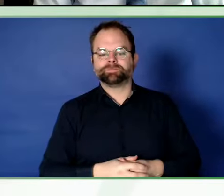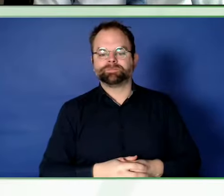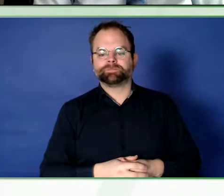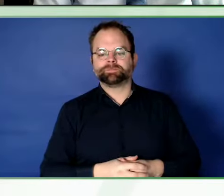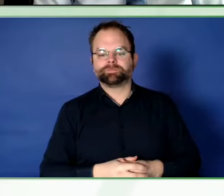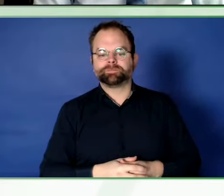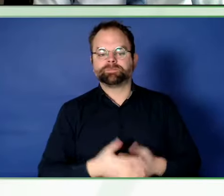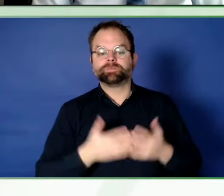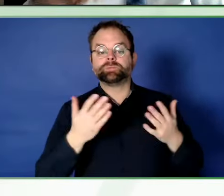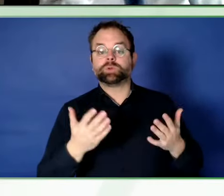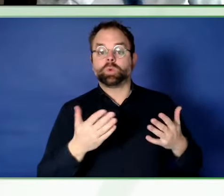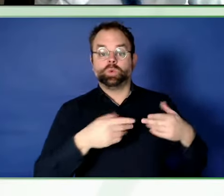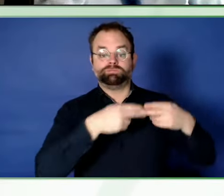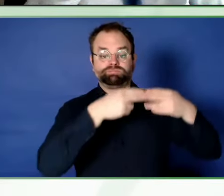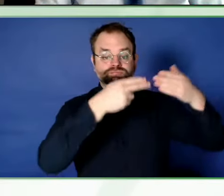and implemented.